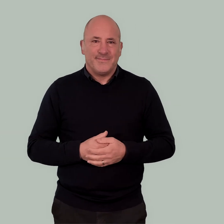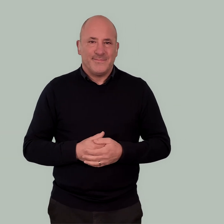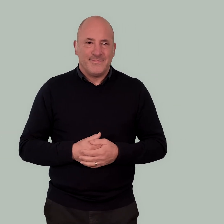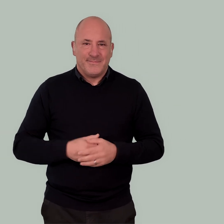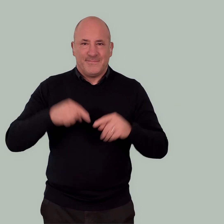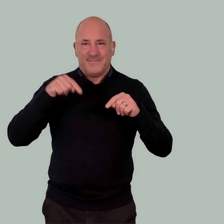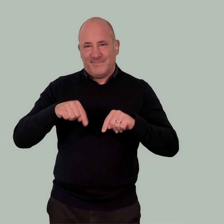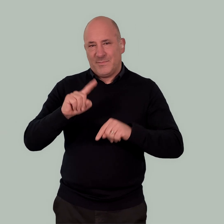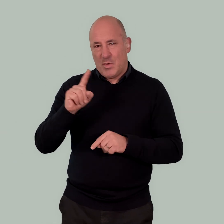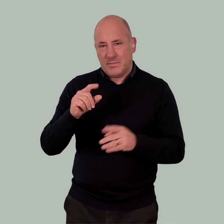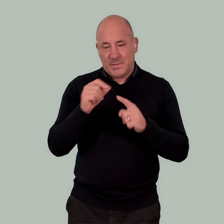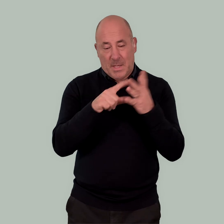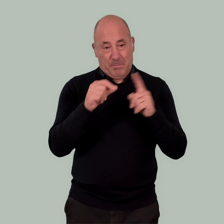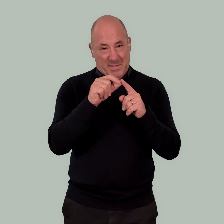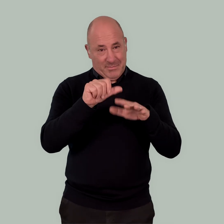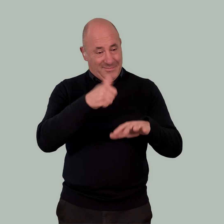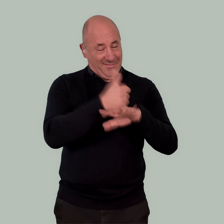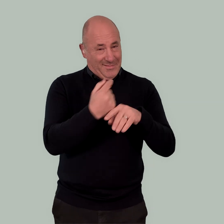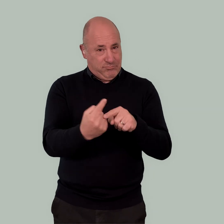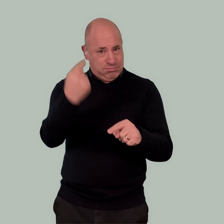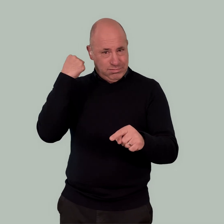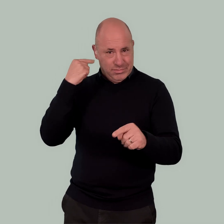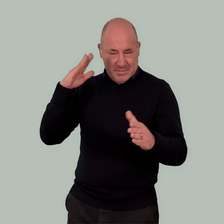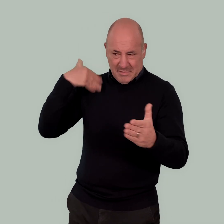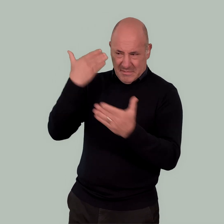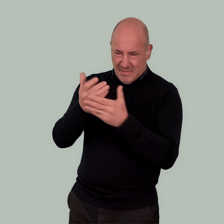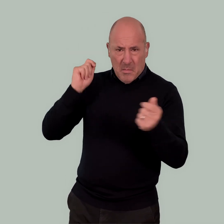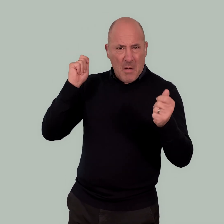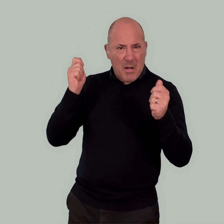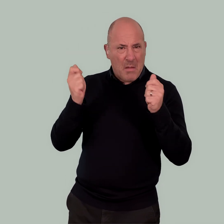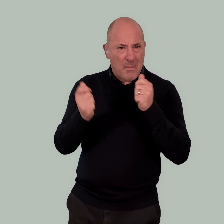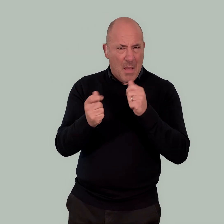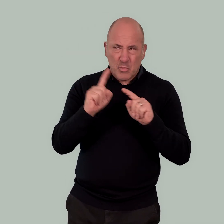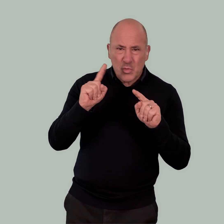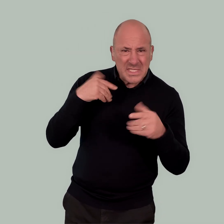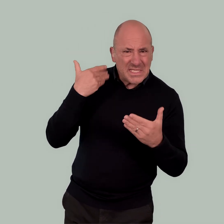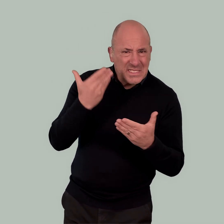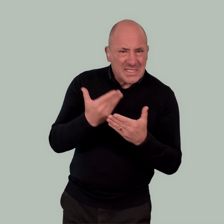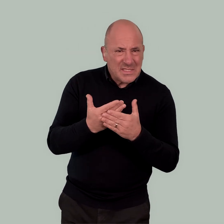The Review will examine the changing context since PIP was introduced,